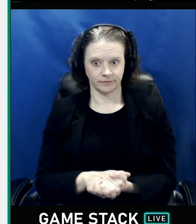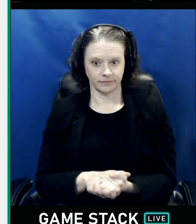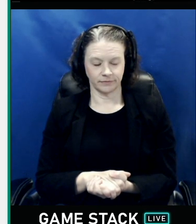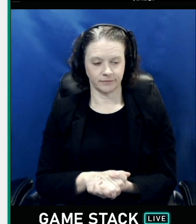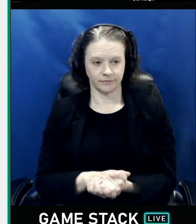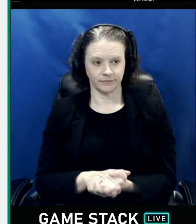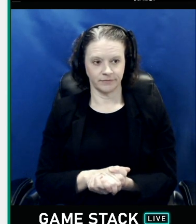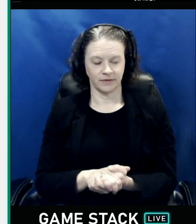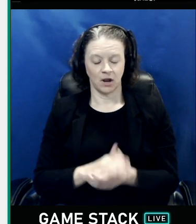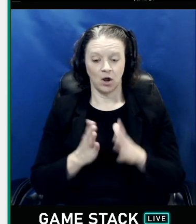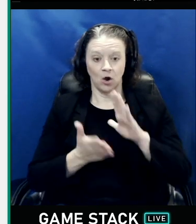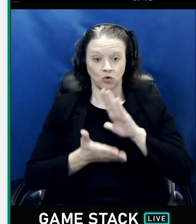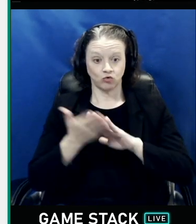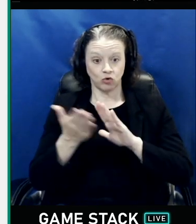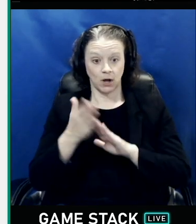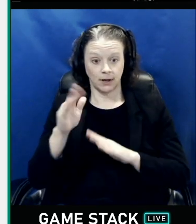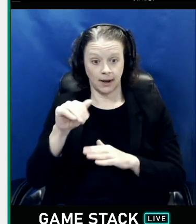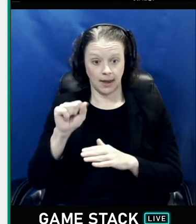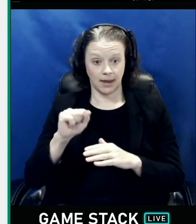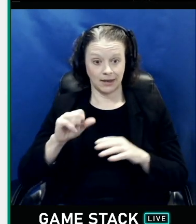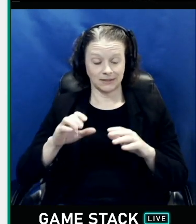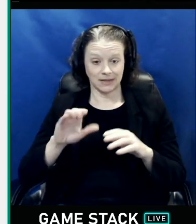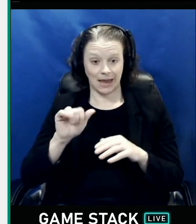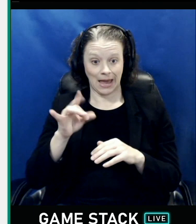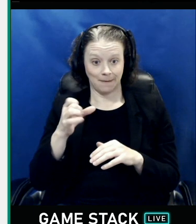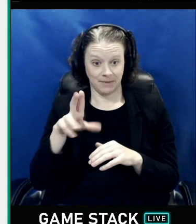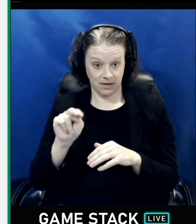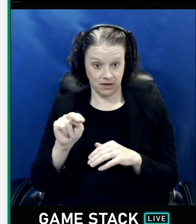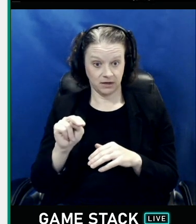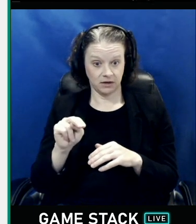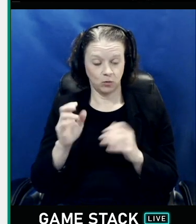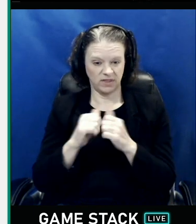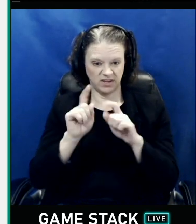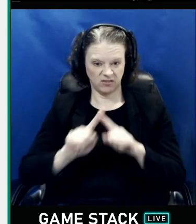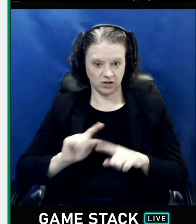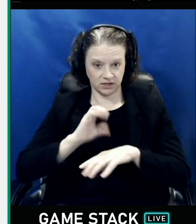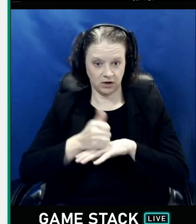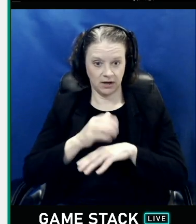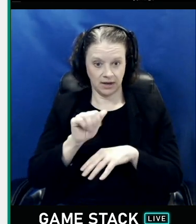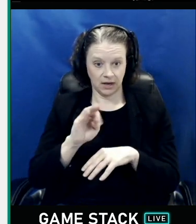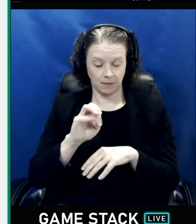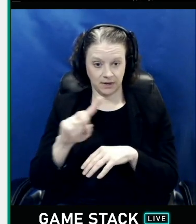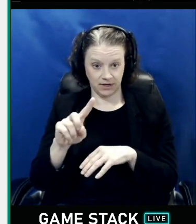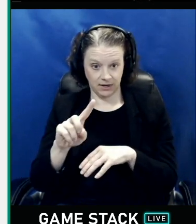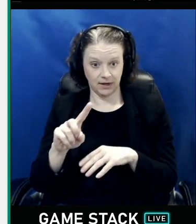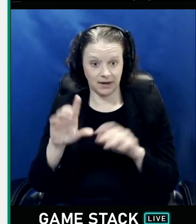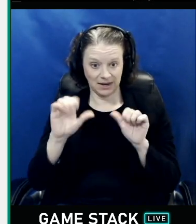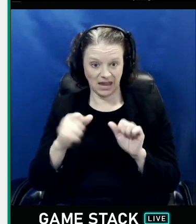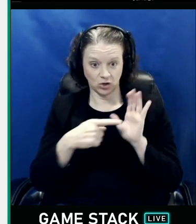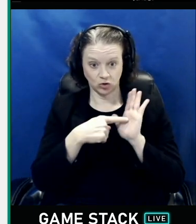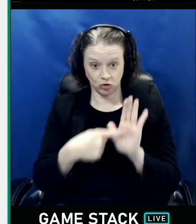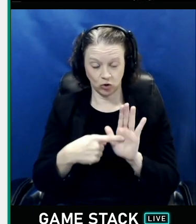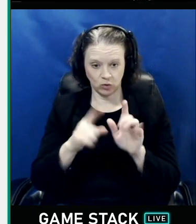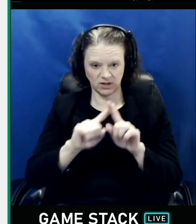When run as an administrator with advanced settings, AMD uProf can be used to show the actual thread concurrency histogram for